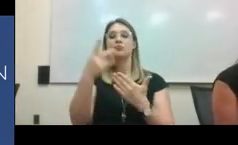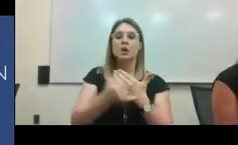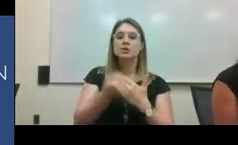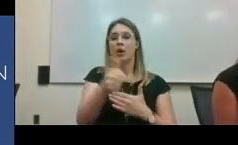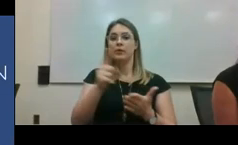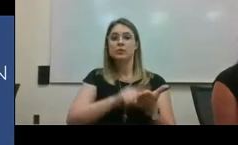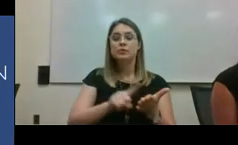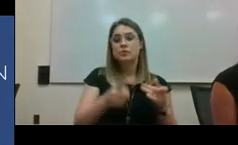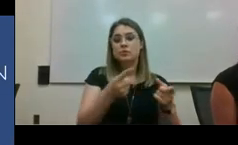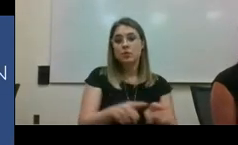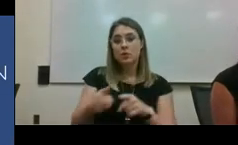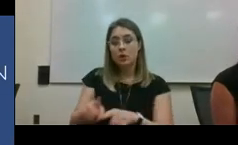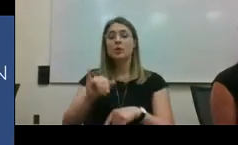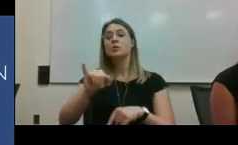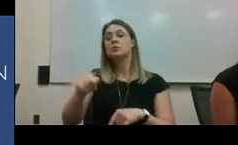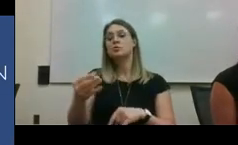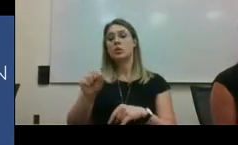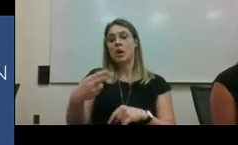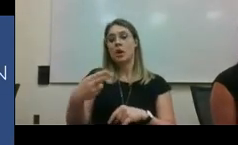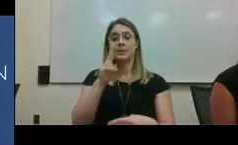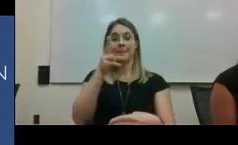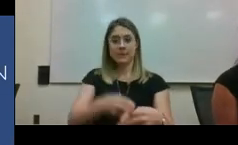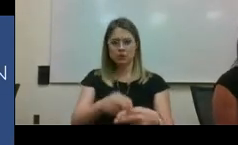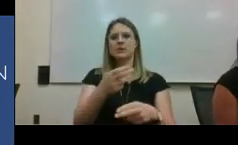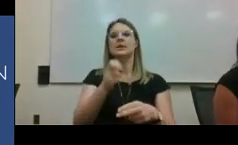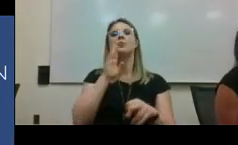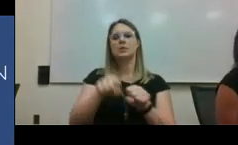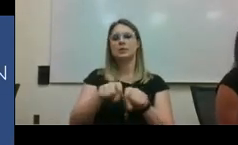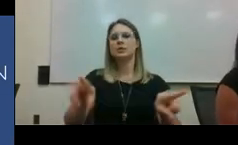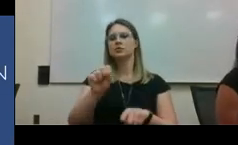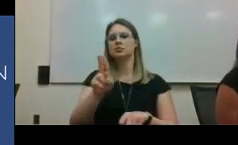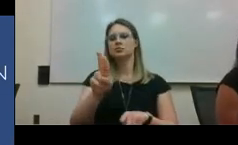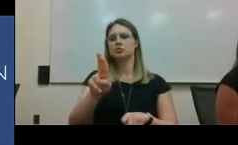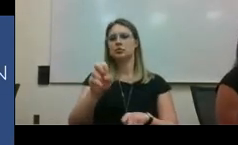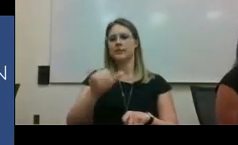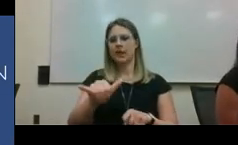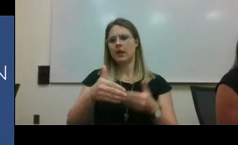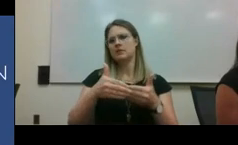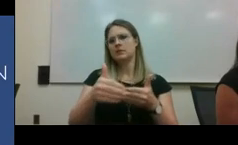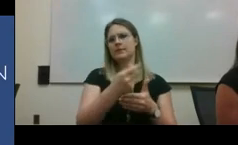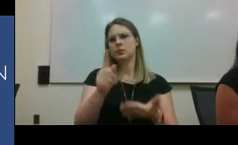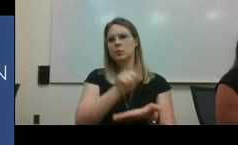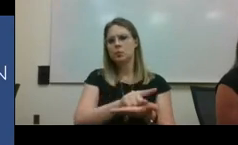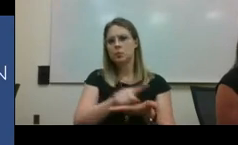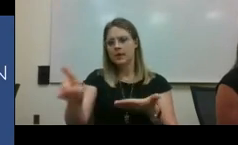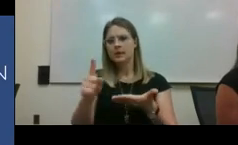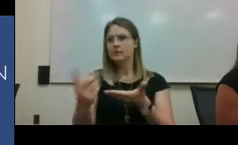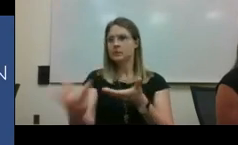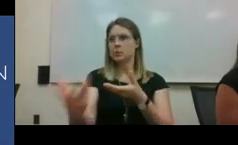as well Josh mentioned he'll be sending out a survey in the coming weeks as well to engage with some of you around this topic further